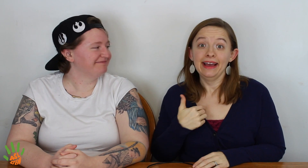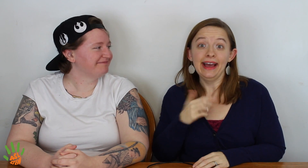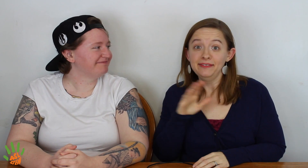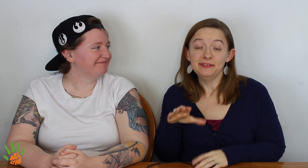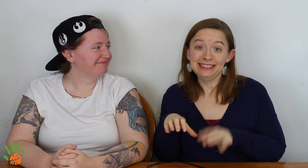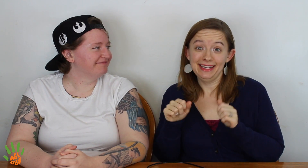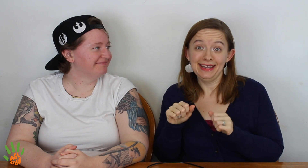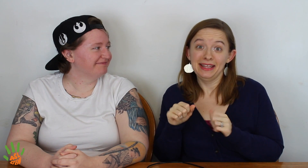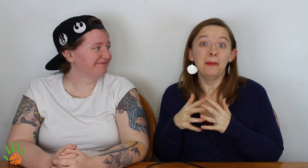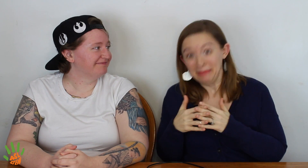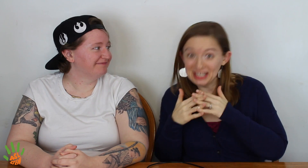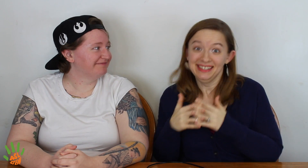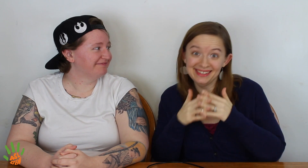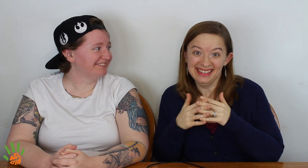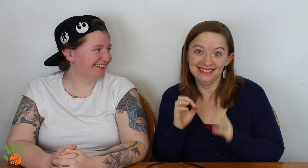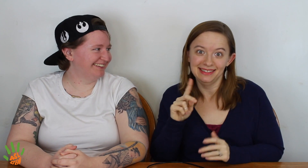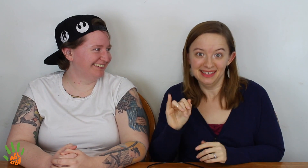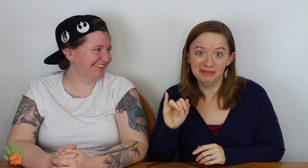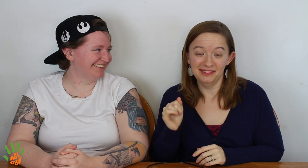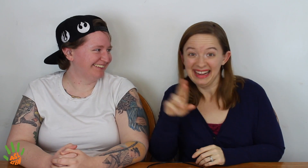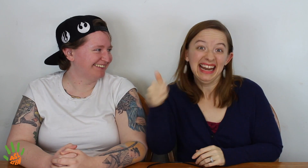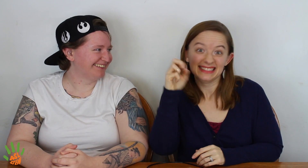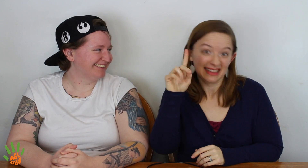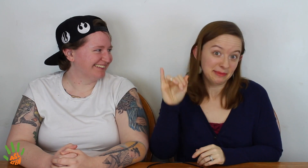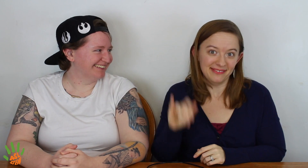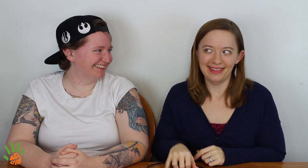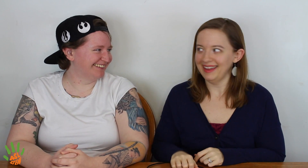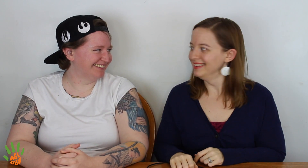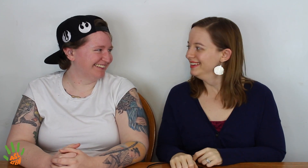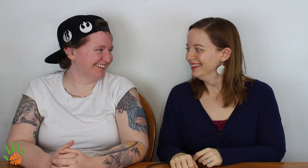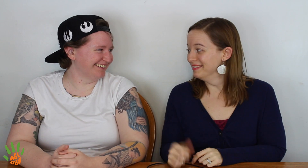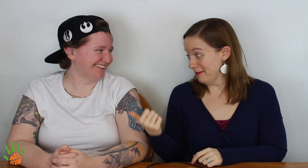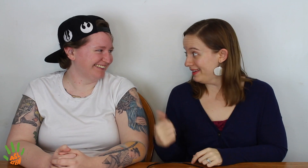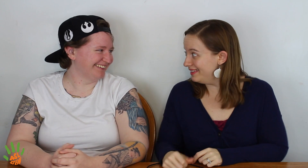I've never taken the "AMERICAN" SLPI or any SLPI.